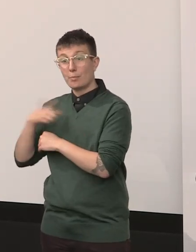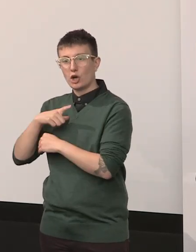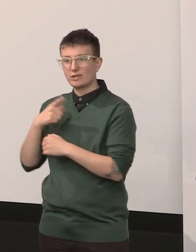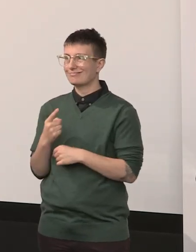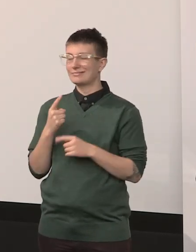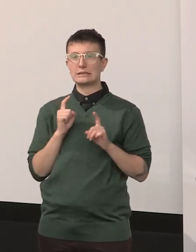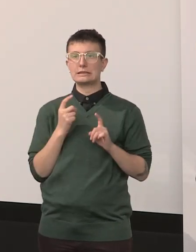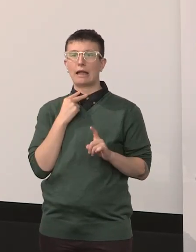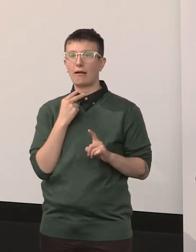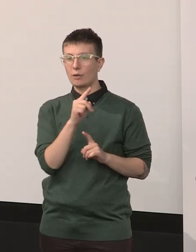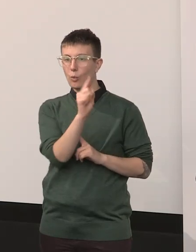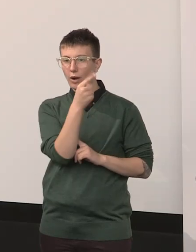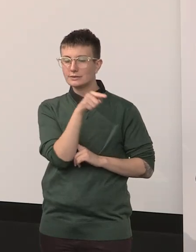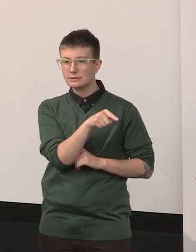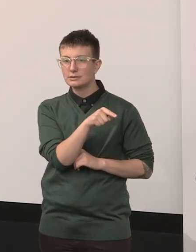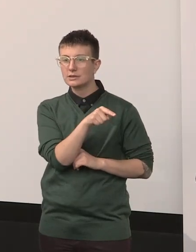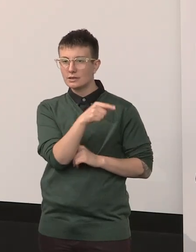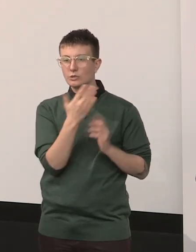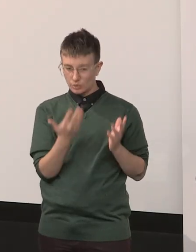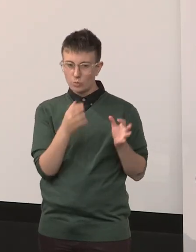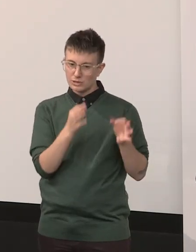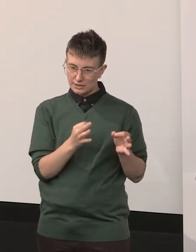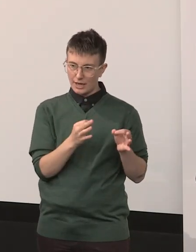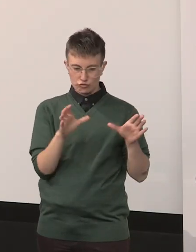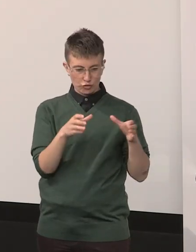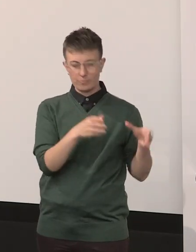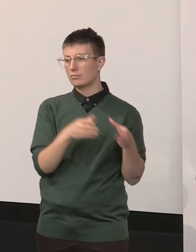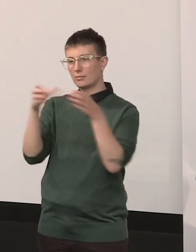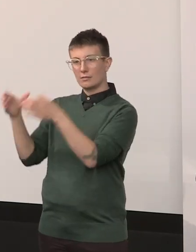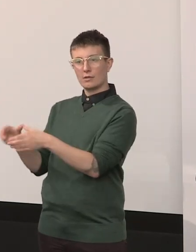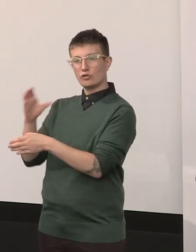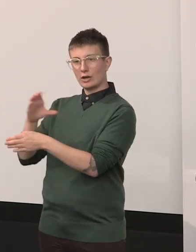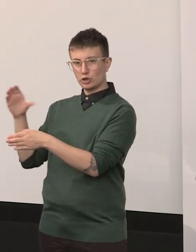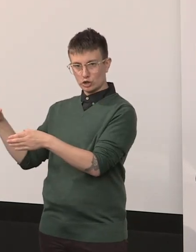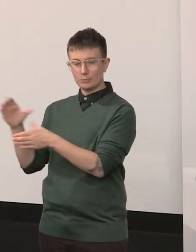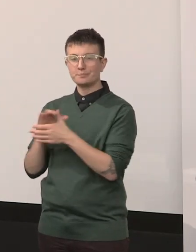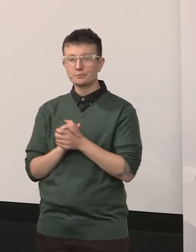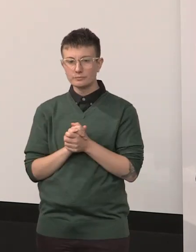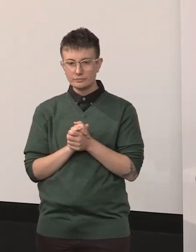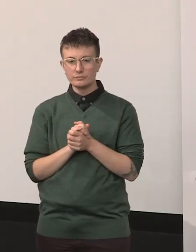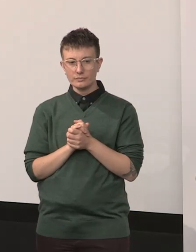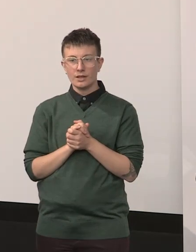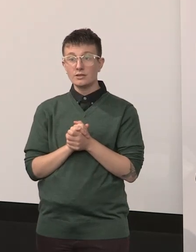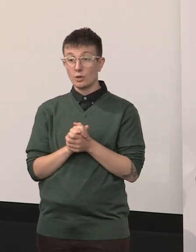access a compassionate exemption because there was no way to get them down there. So, the all-of-government